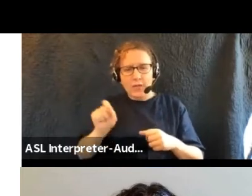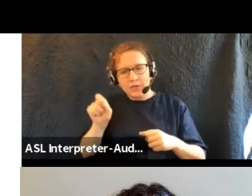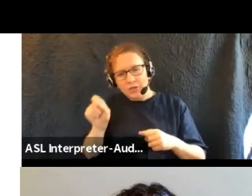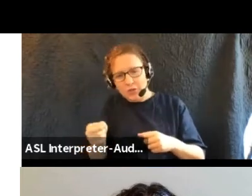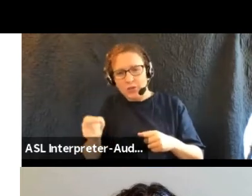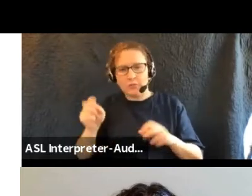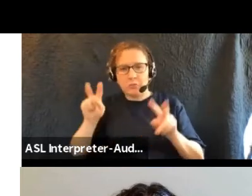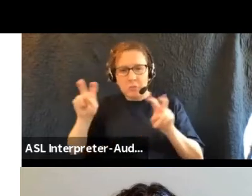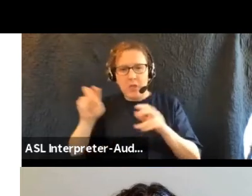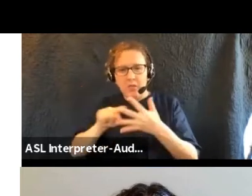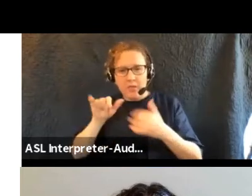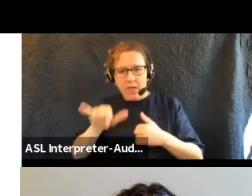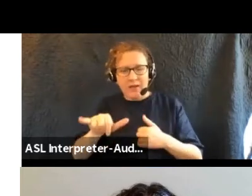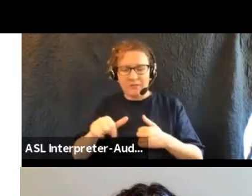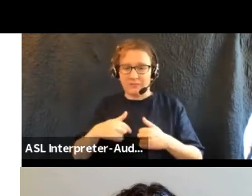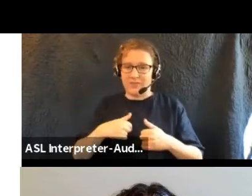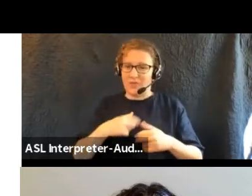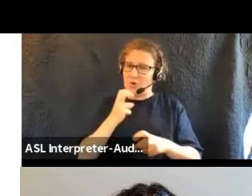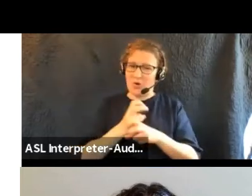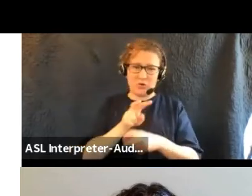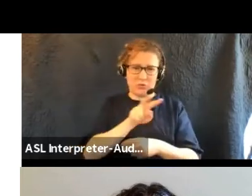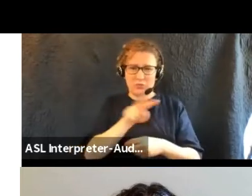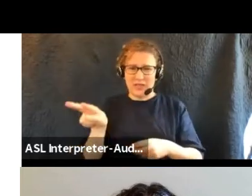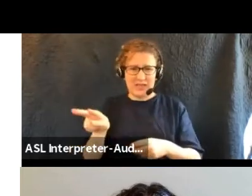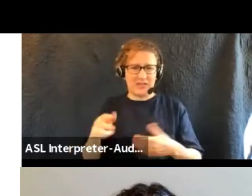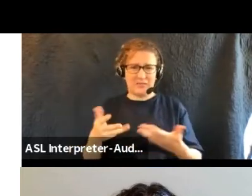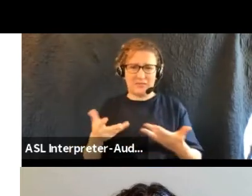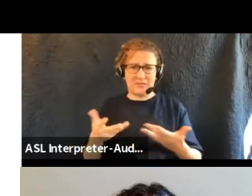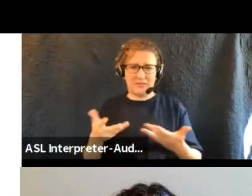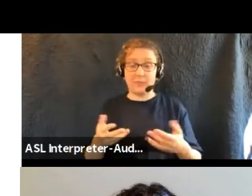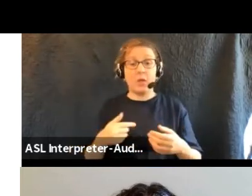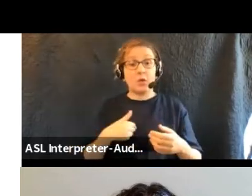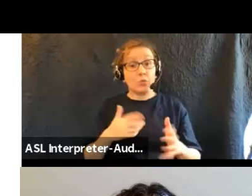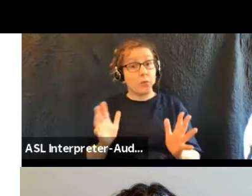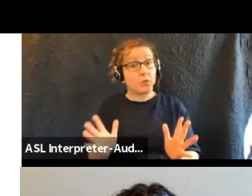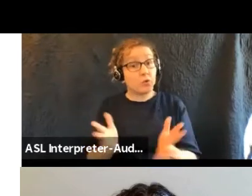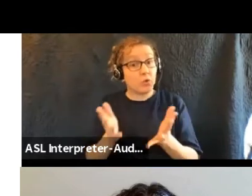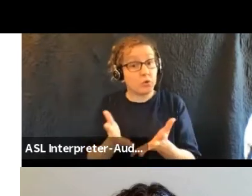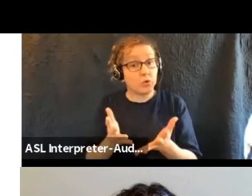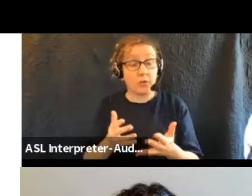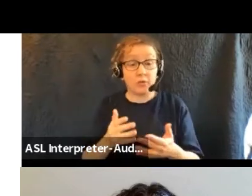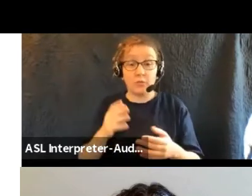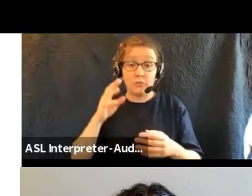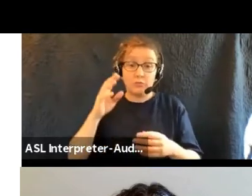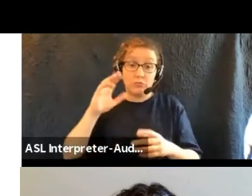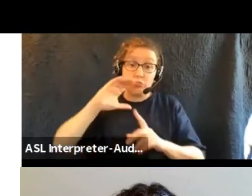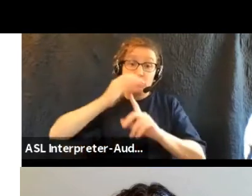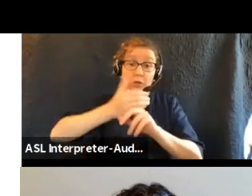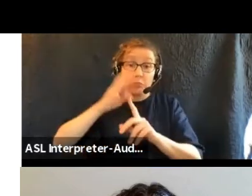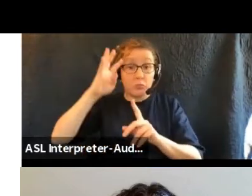I've started asking people to do is try to do ear plugs or pretend you're totally, just focus